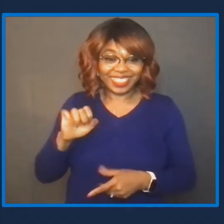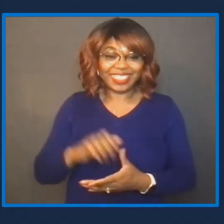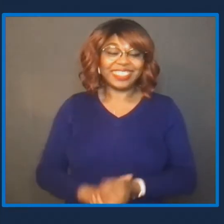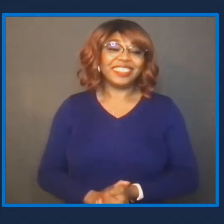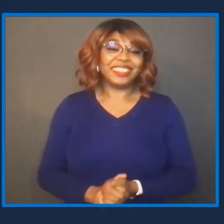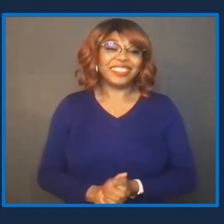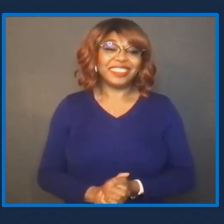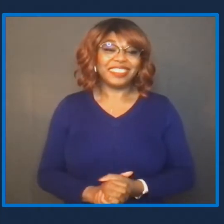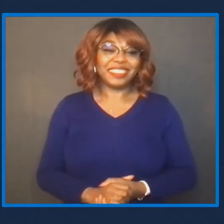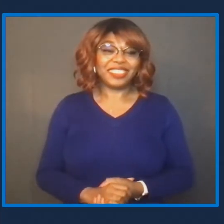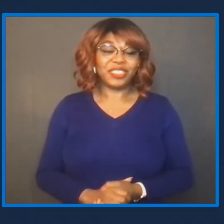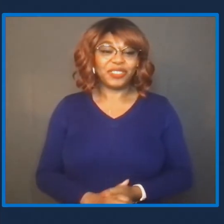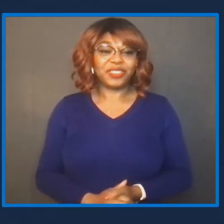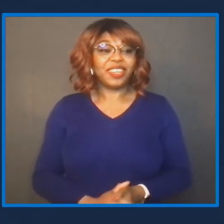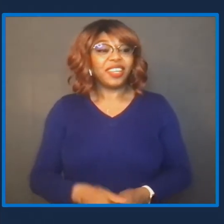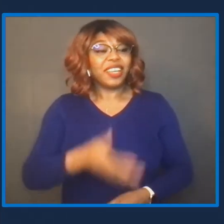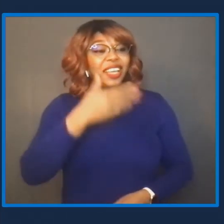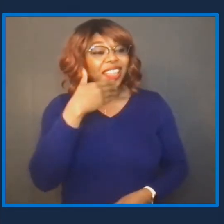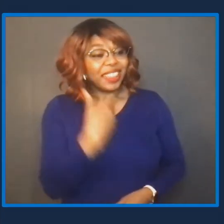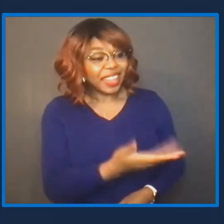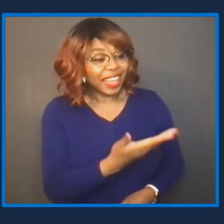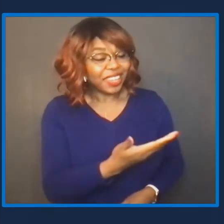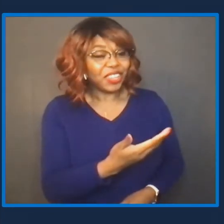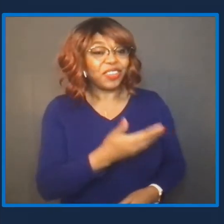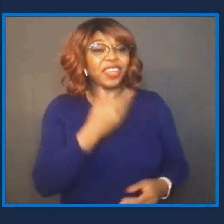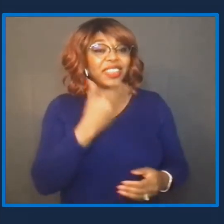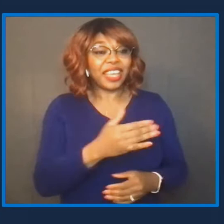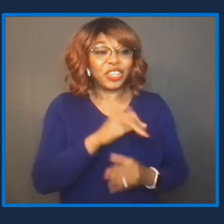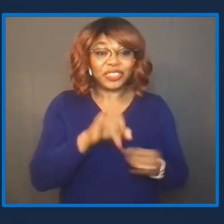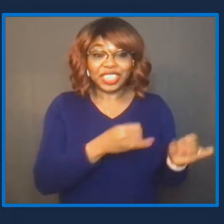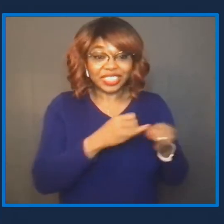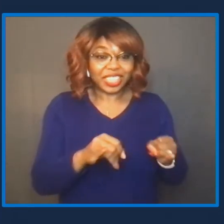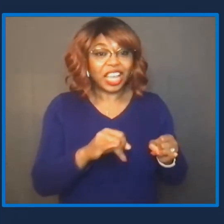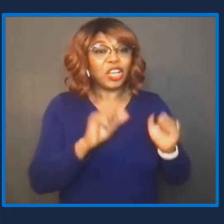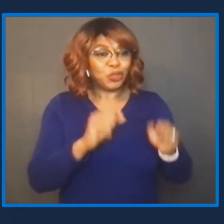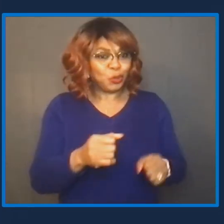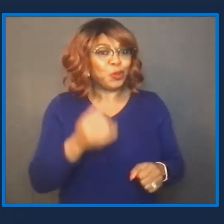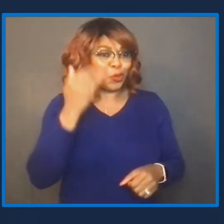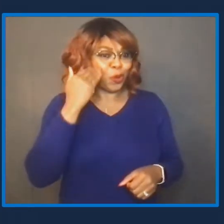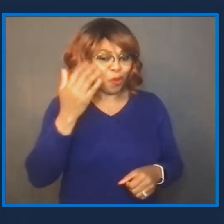Thank you. Thank you, Jessica. You can tell it's late in Kenya.